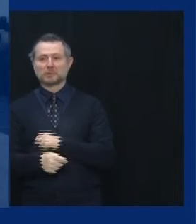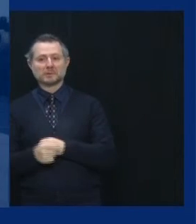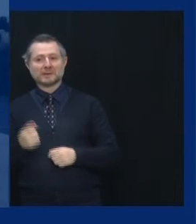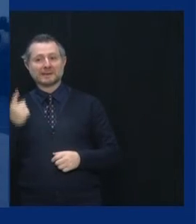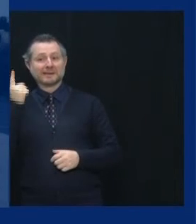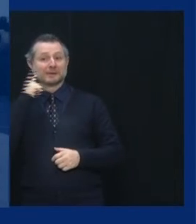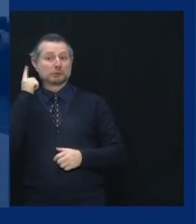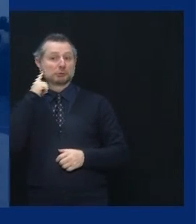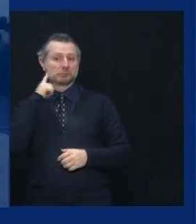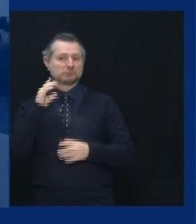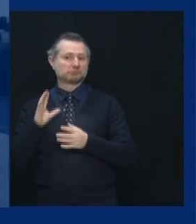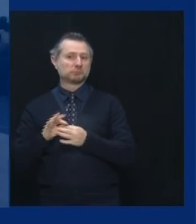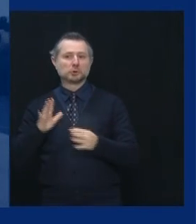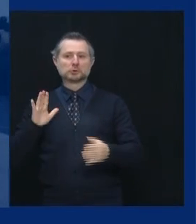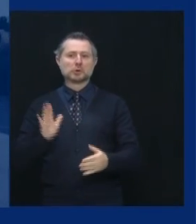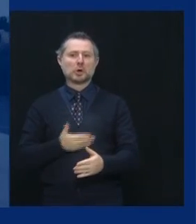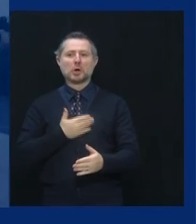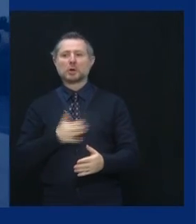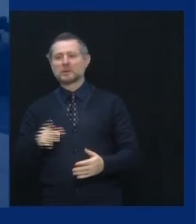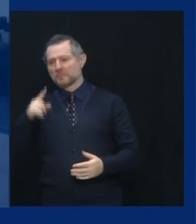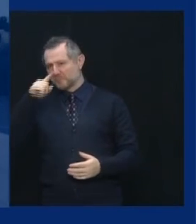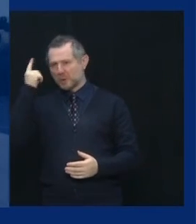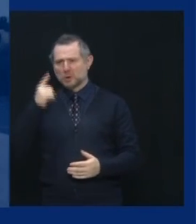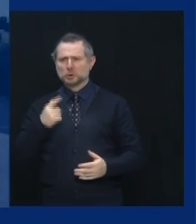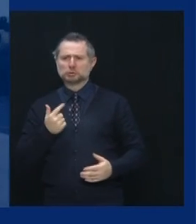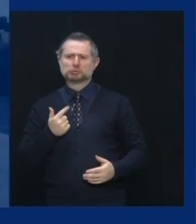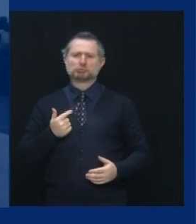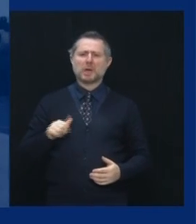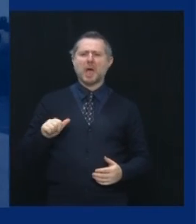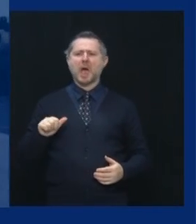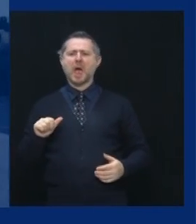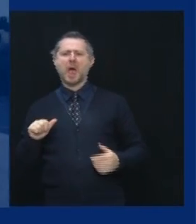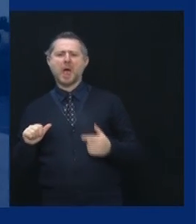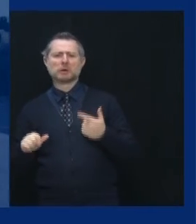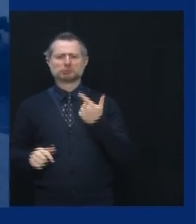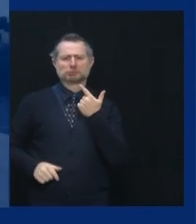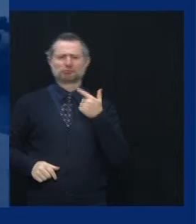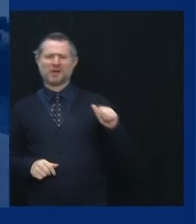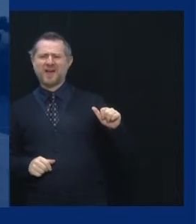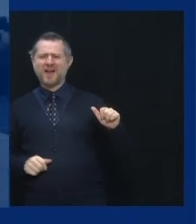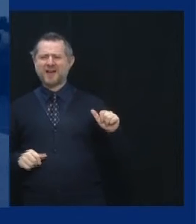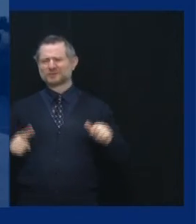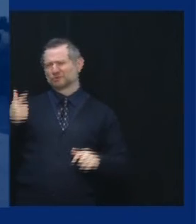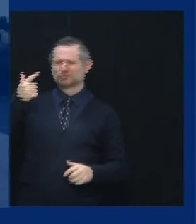KNOW. BUT LAST NIGHT GEORGIA AND